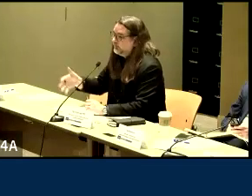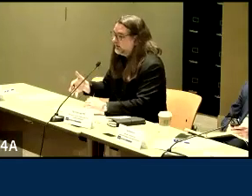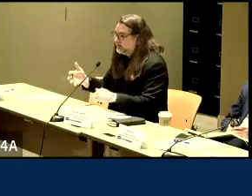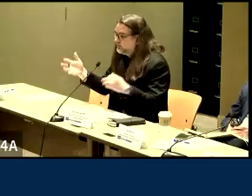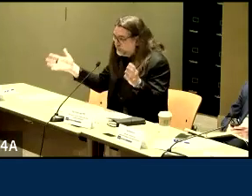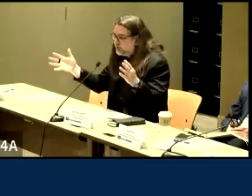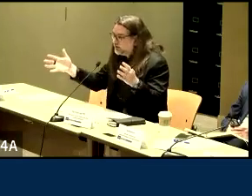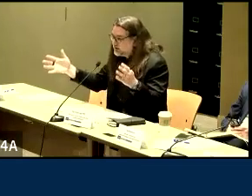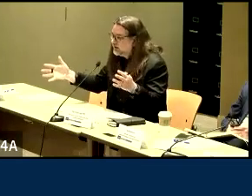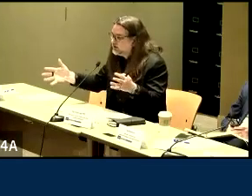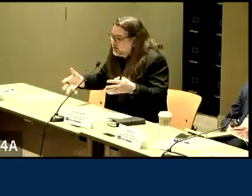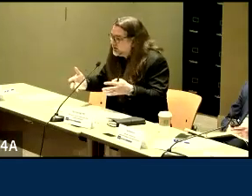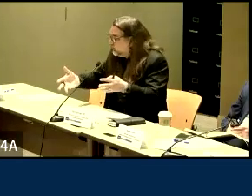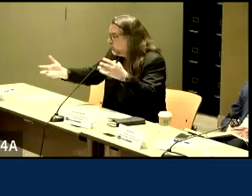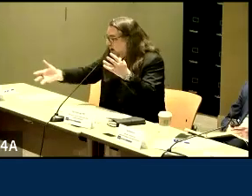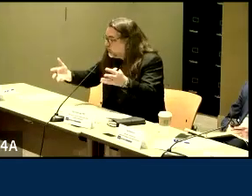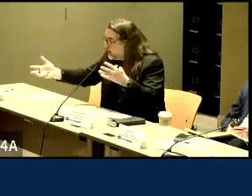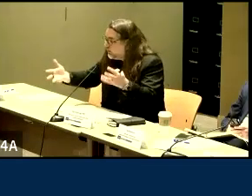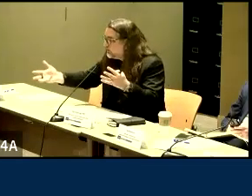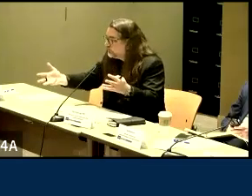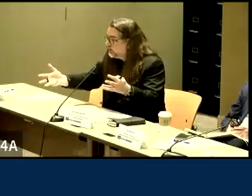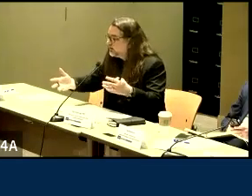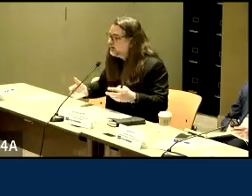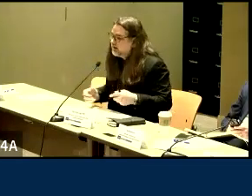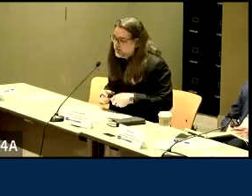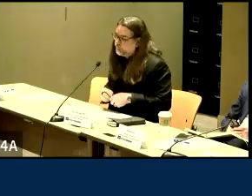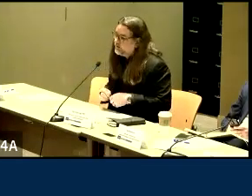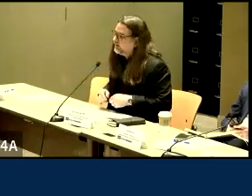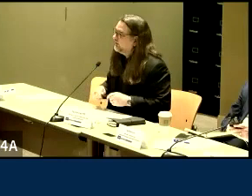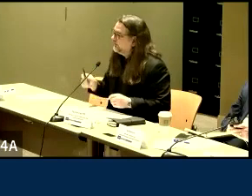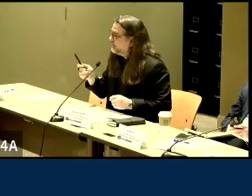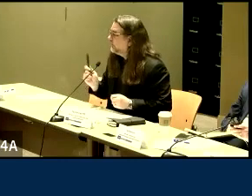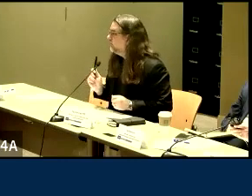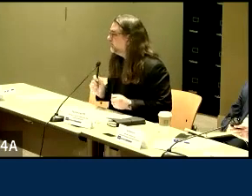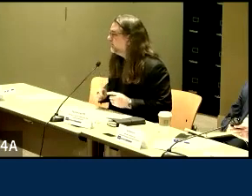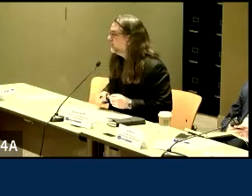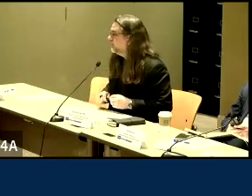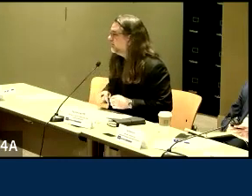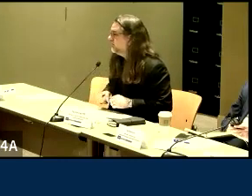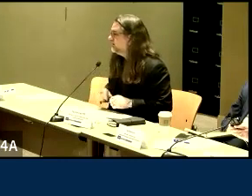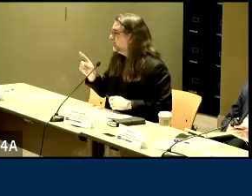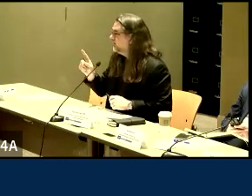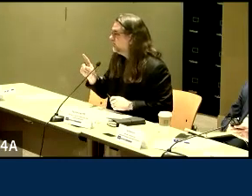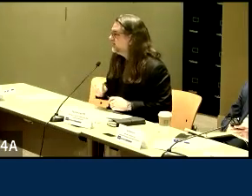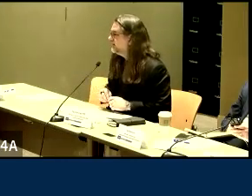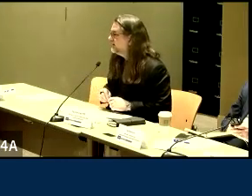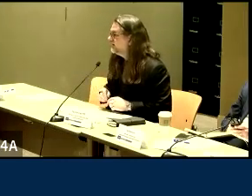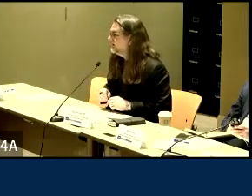And because it was really exciting to see, it's like, well, how well will this work? The fun thing that -- Can I interrupt you just for a second for a technical issue?